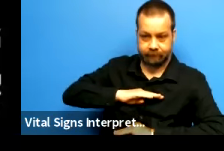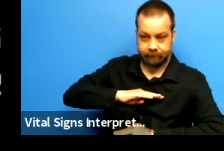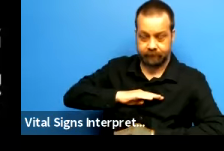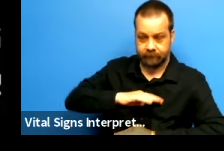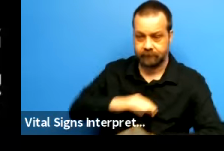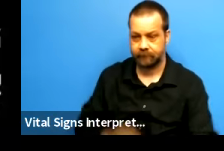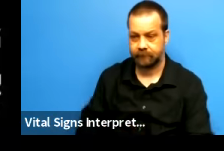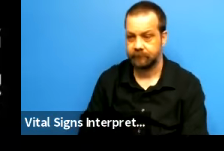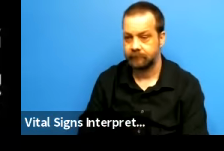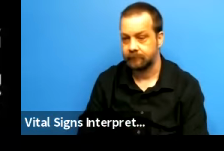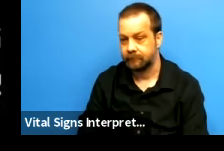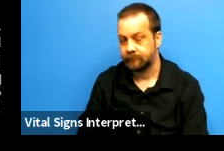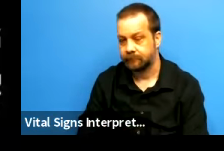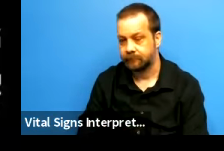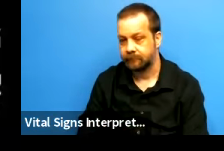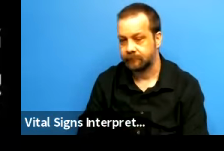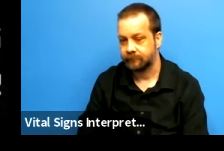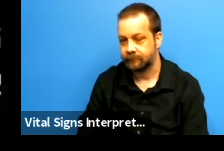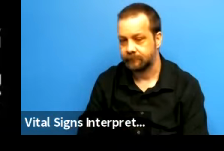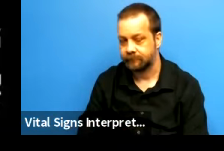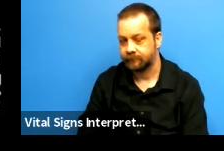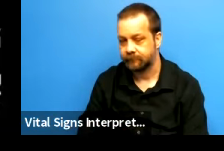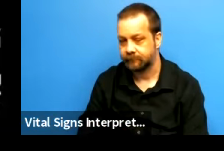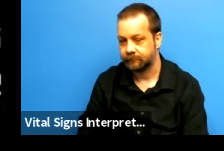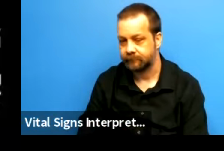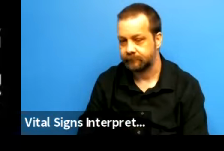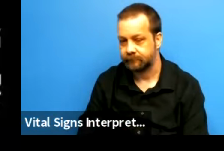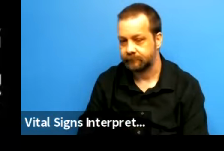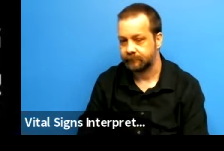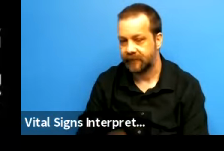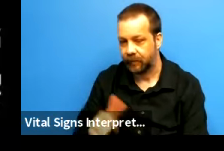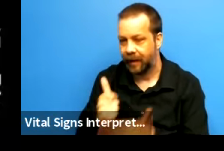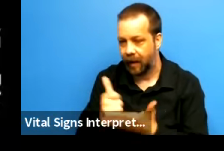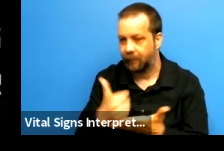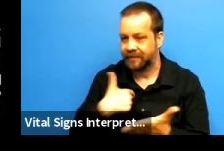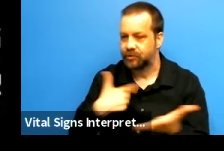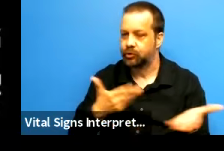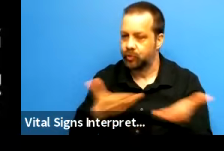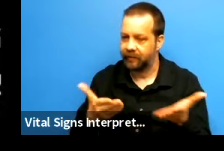as well when it comes to businesses employees and serving customers as well,